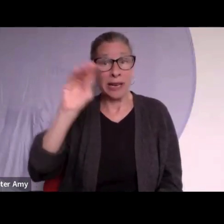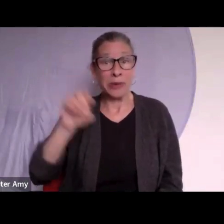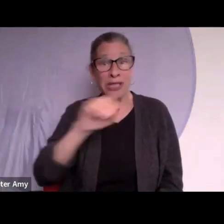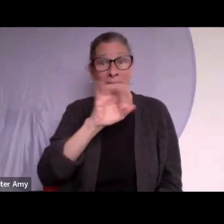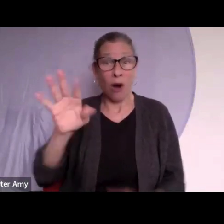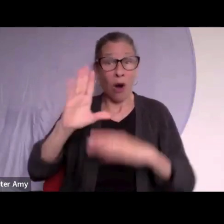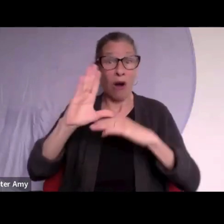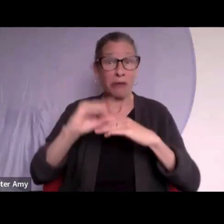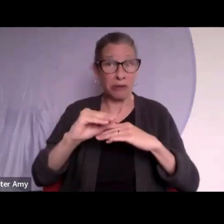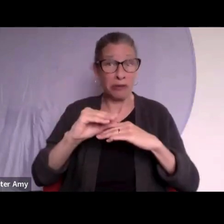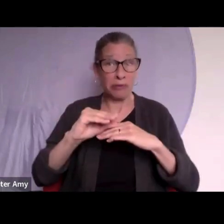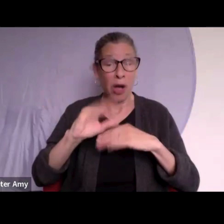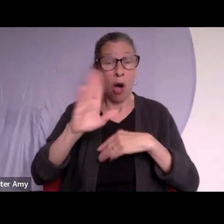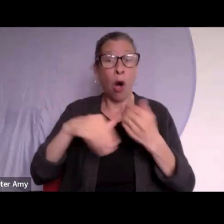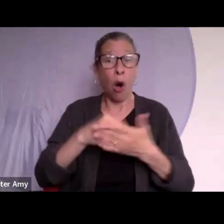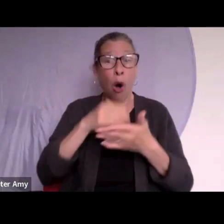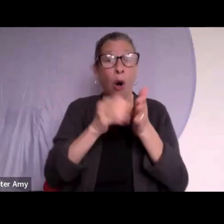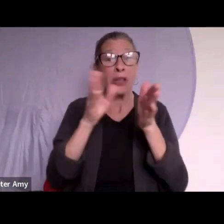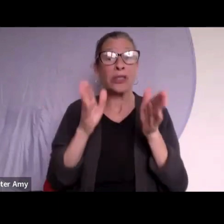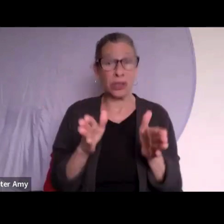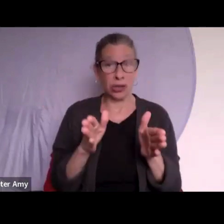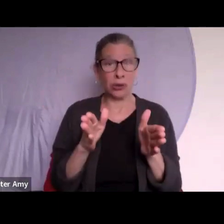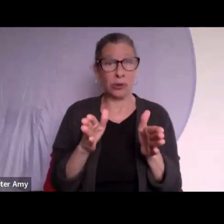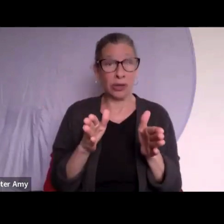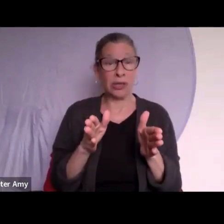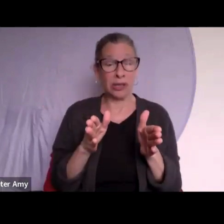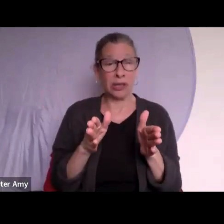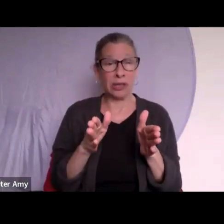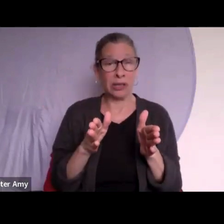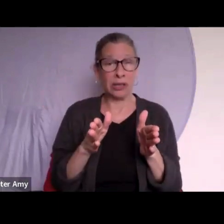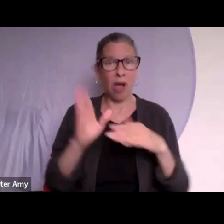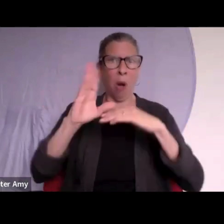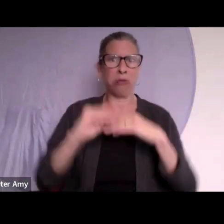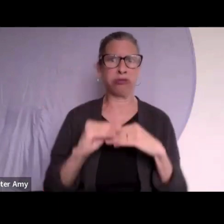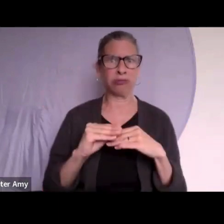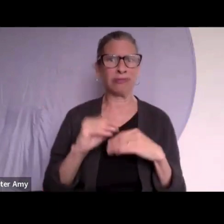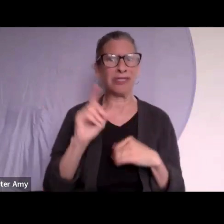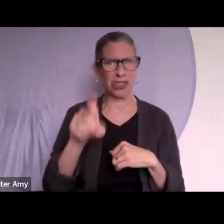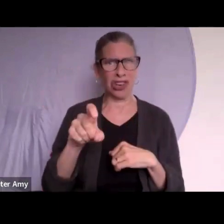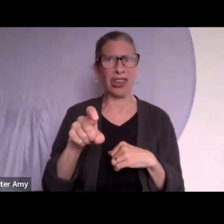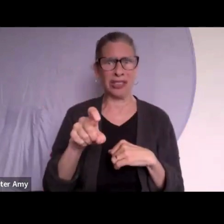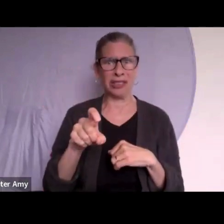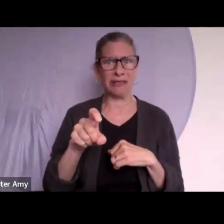all students should get a bigger discount. Any student who needs